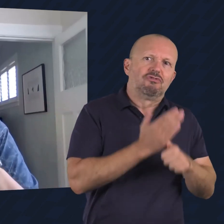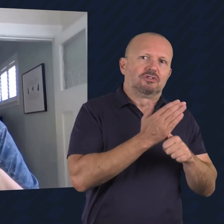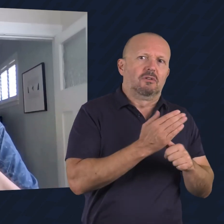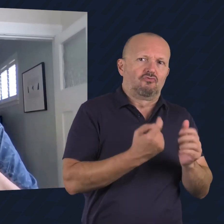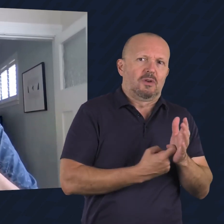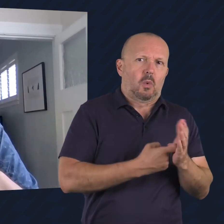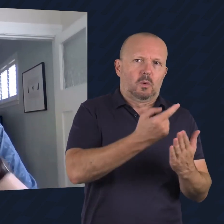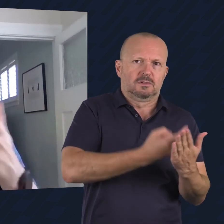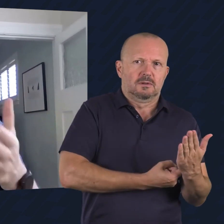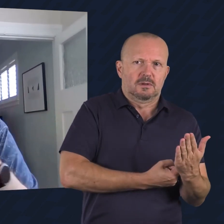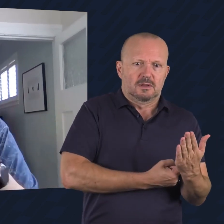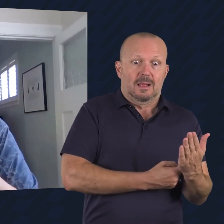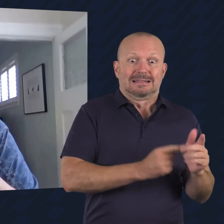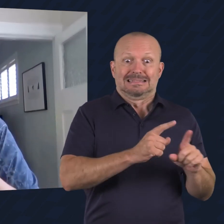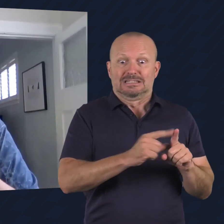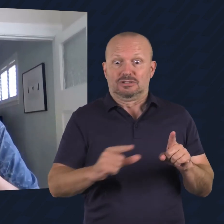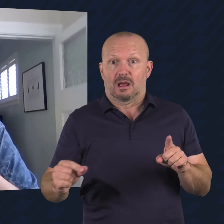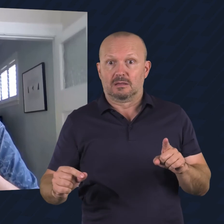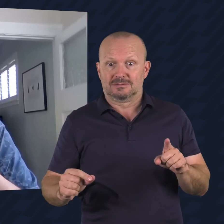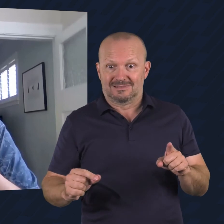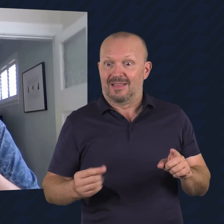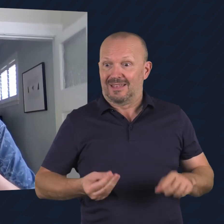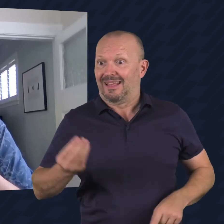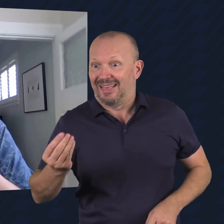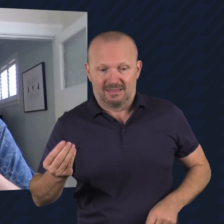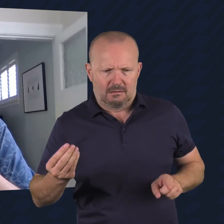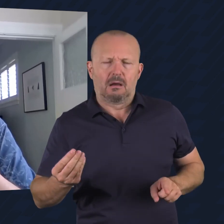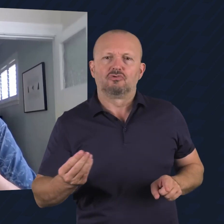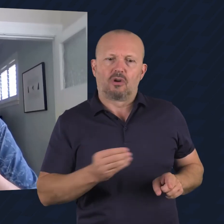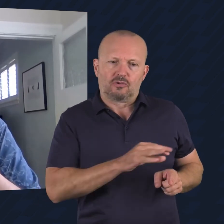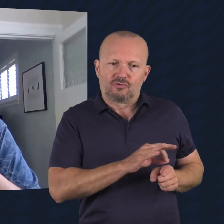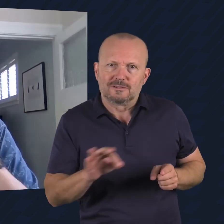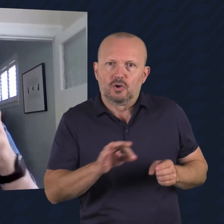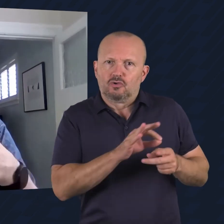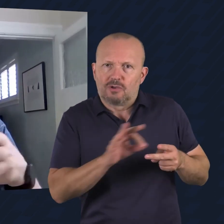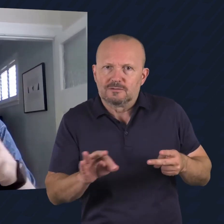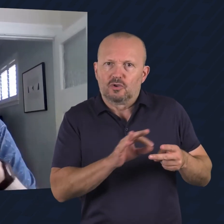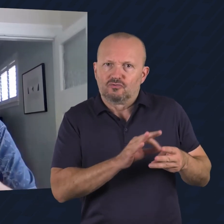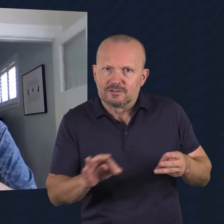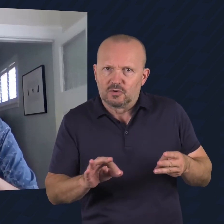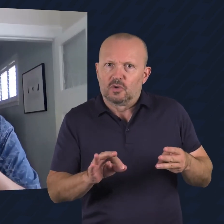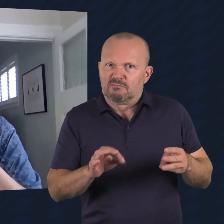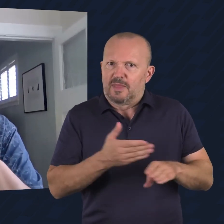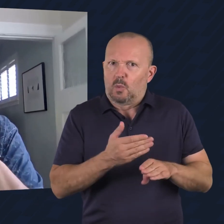That was about trying to preserve the connections between things so you didn't lose that.